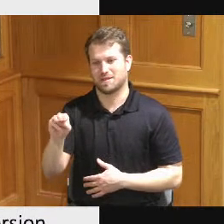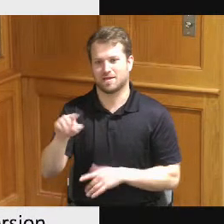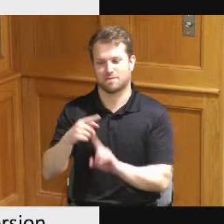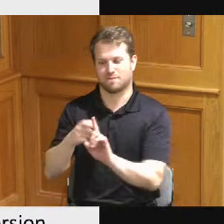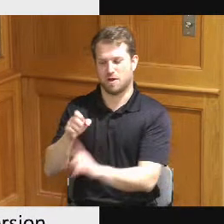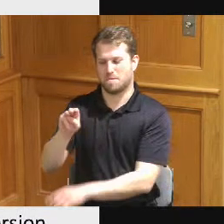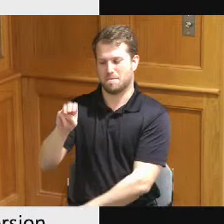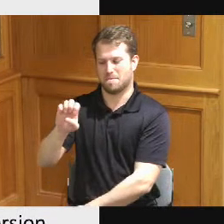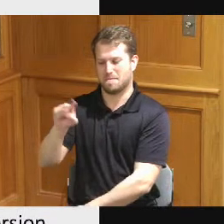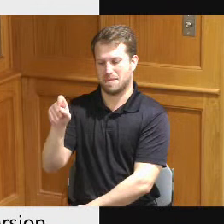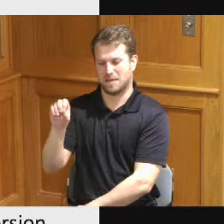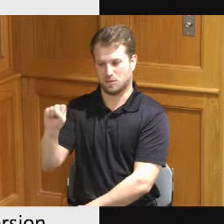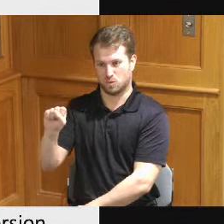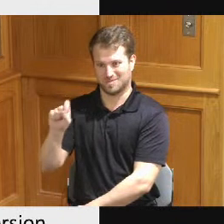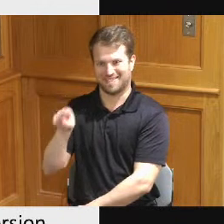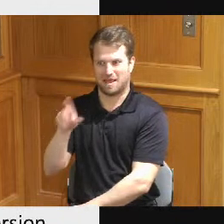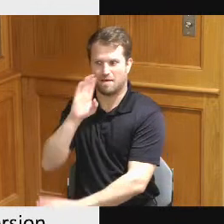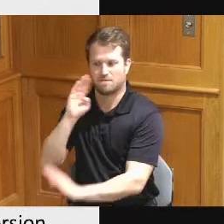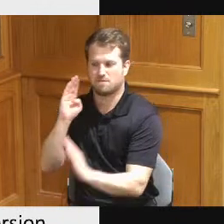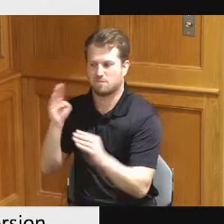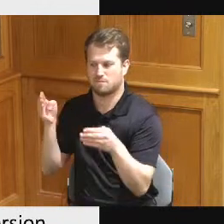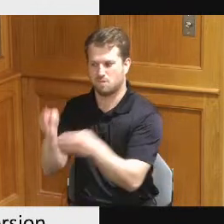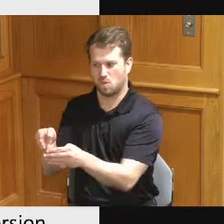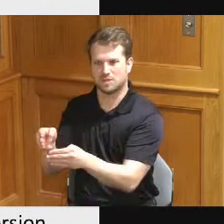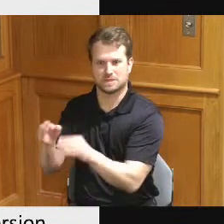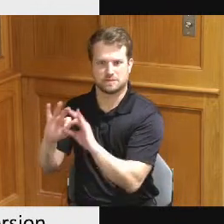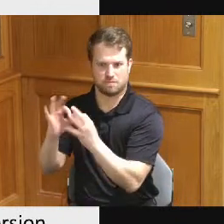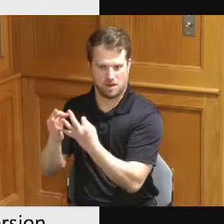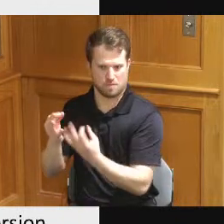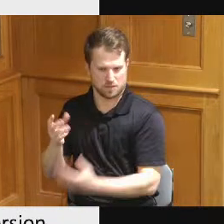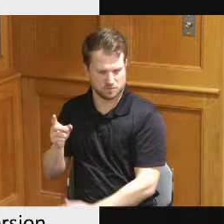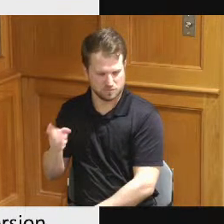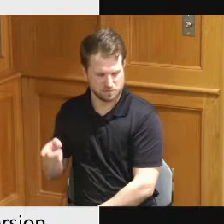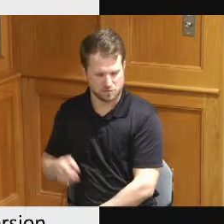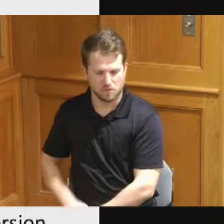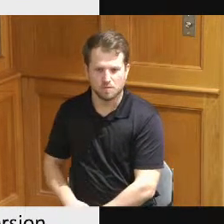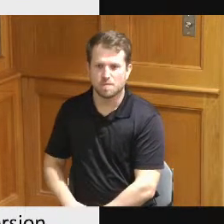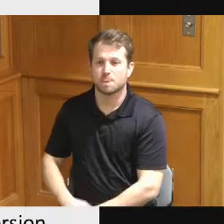because that's also targeted specifically at families and the other thing is young people